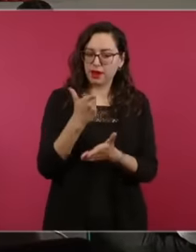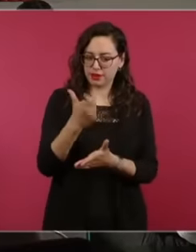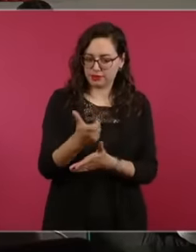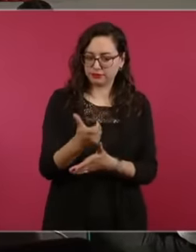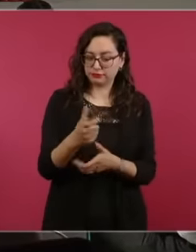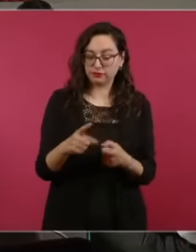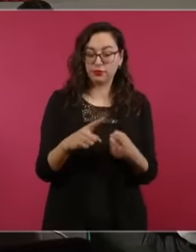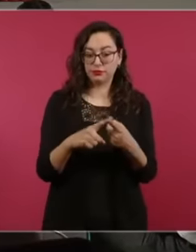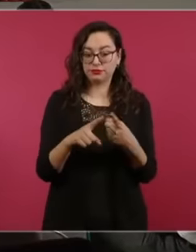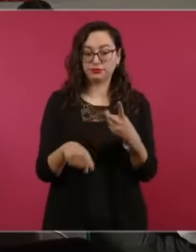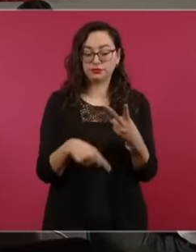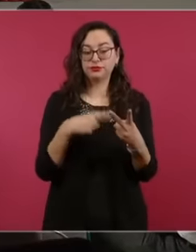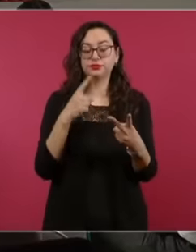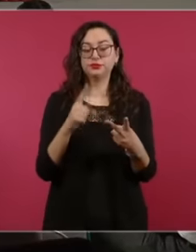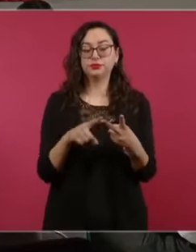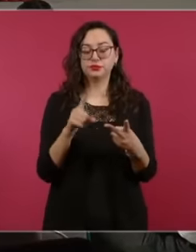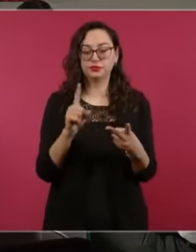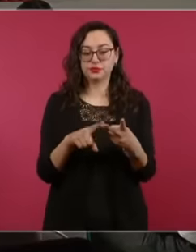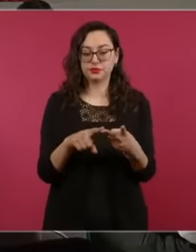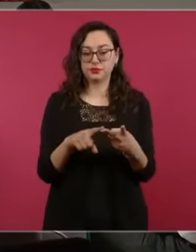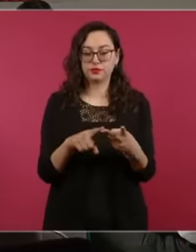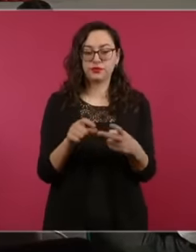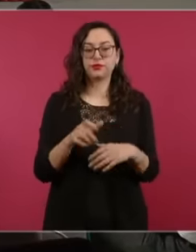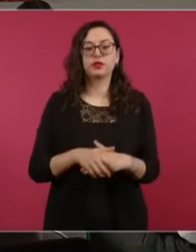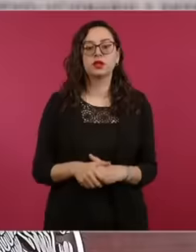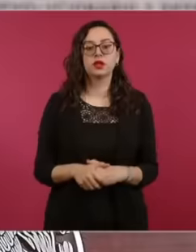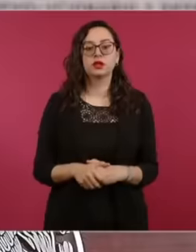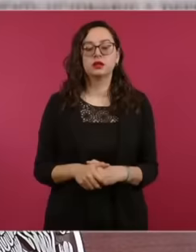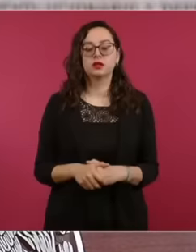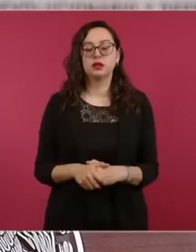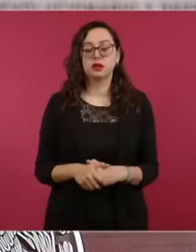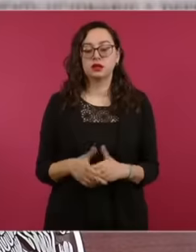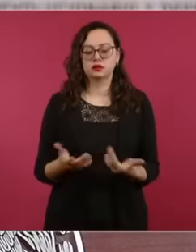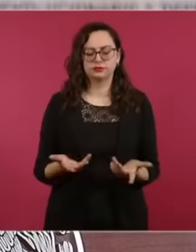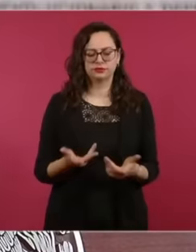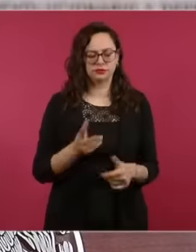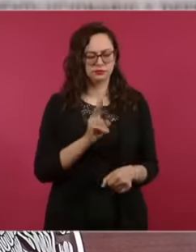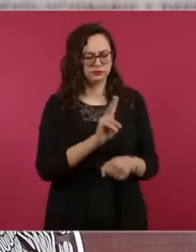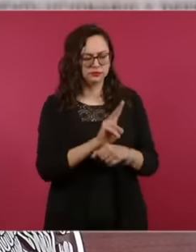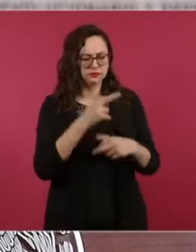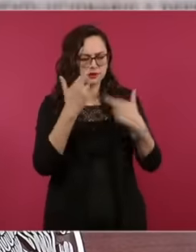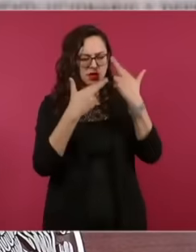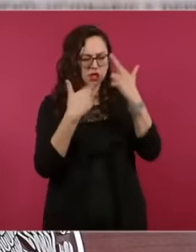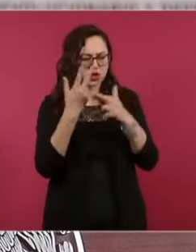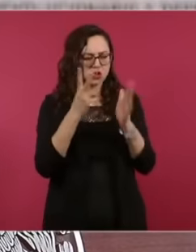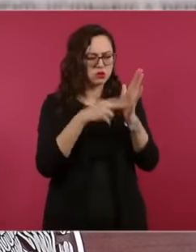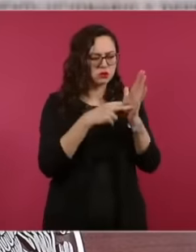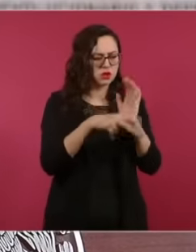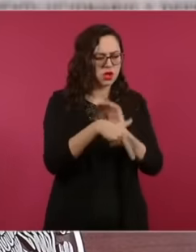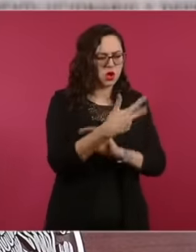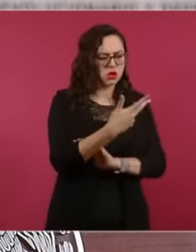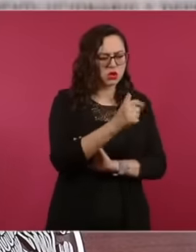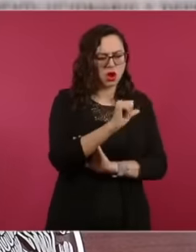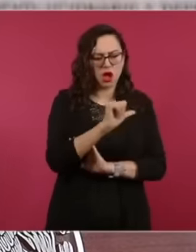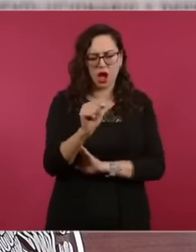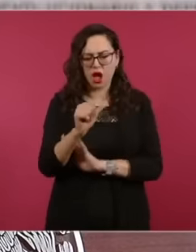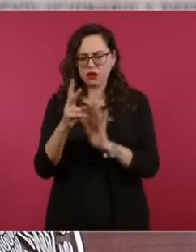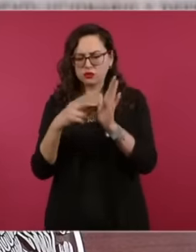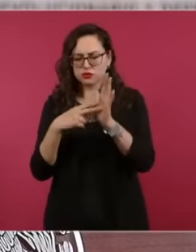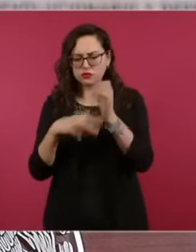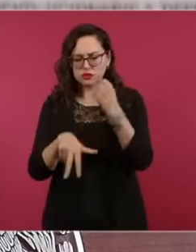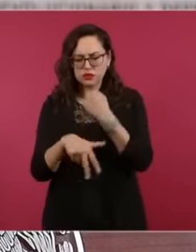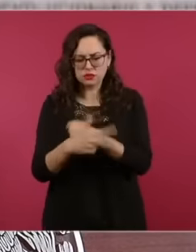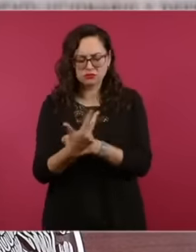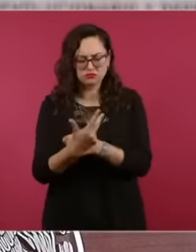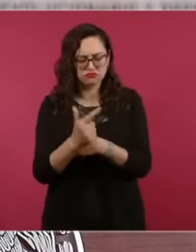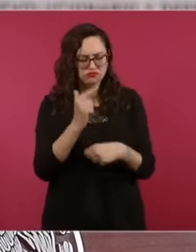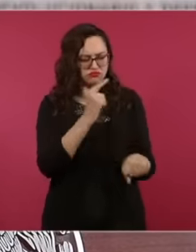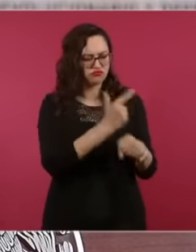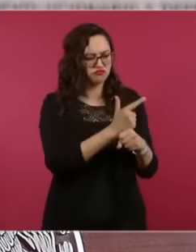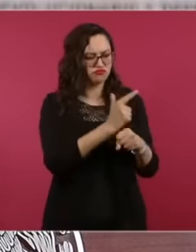mentioned derived from the audits from 2008 to 2013 it was concluded that two companies of this